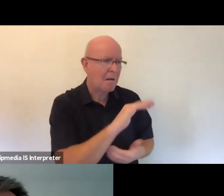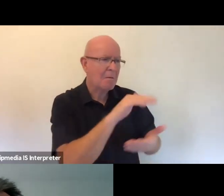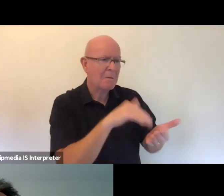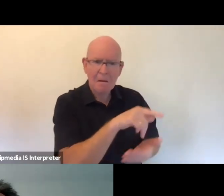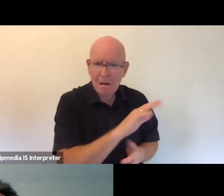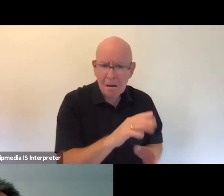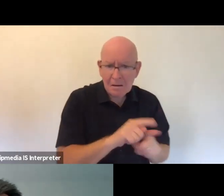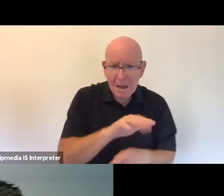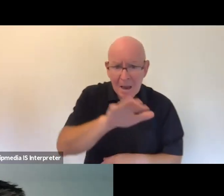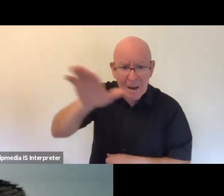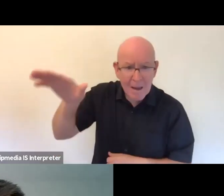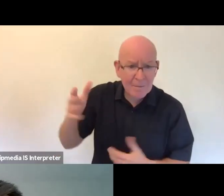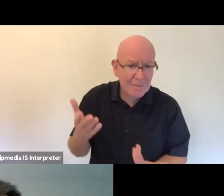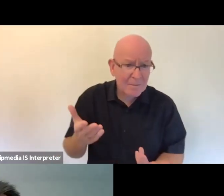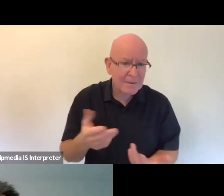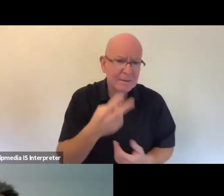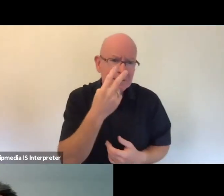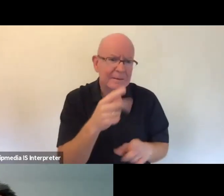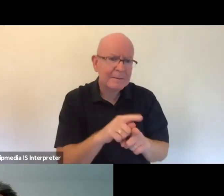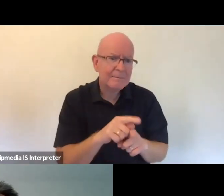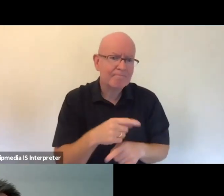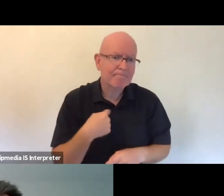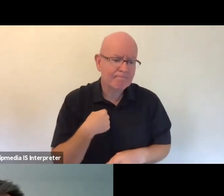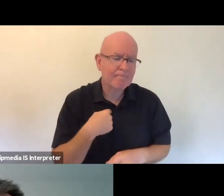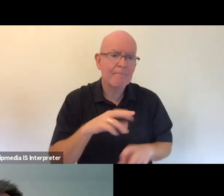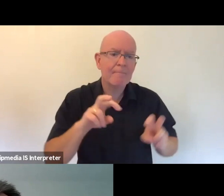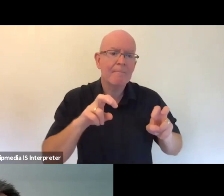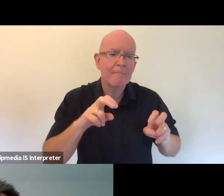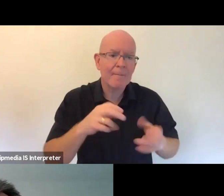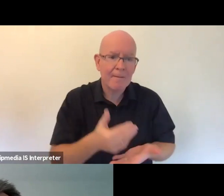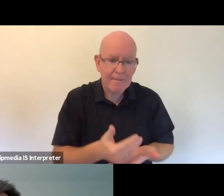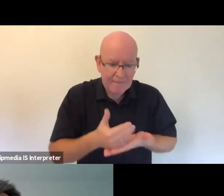And we got in the last six, three months a lot of requests with regards to that.